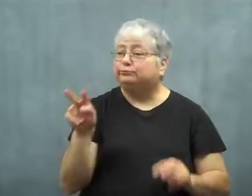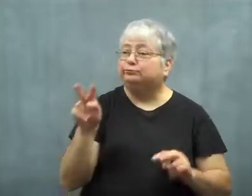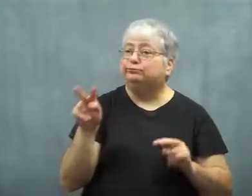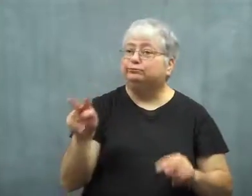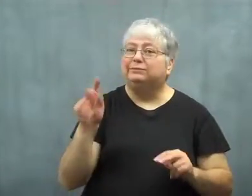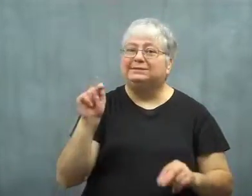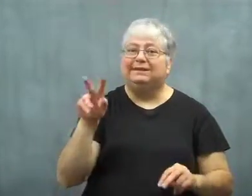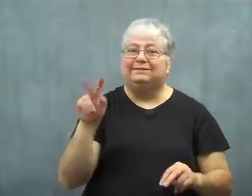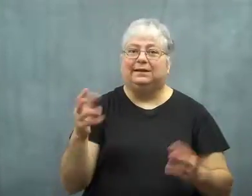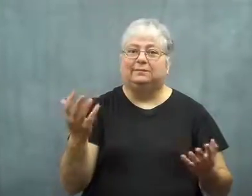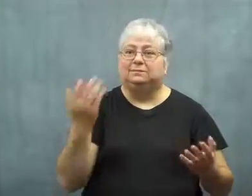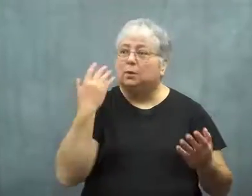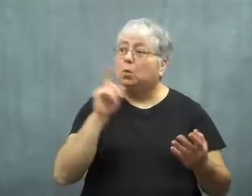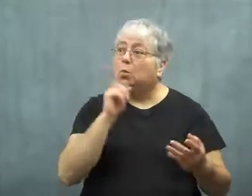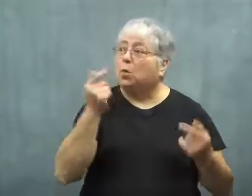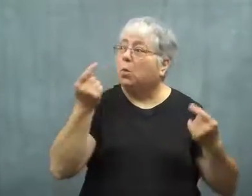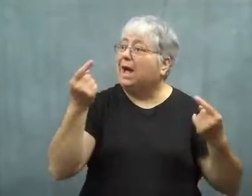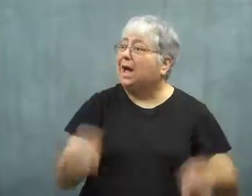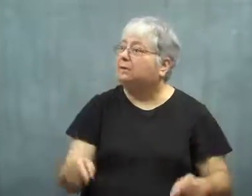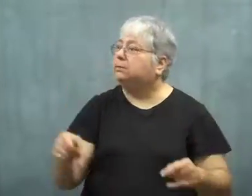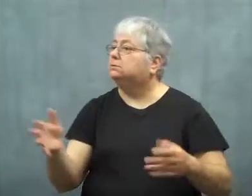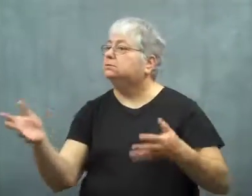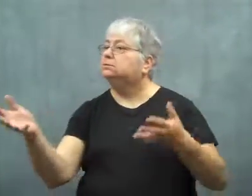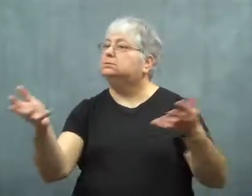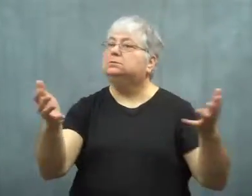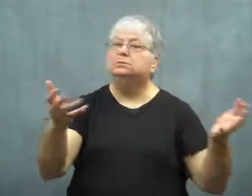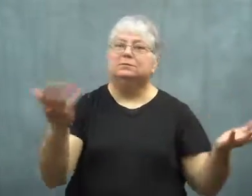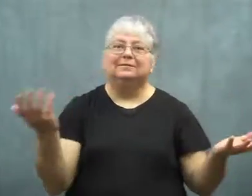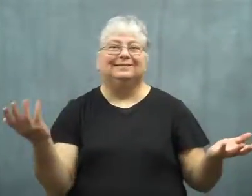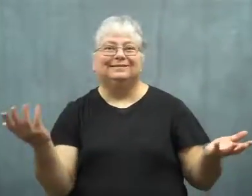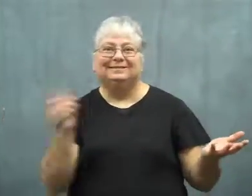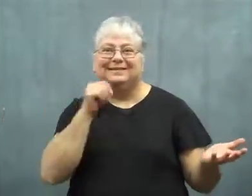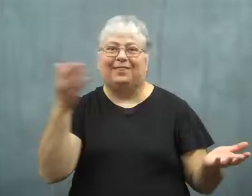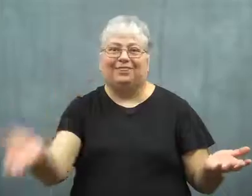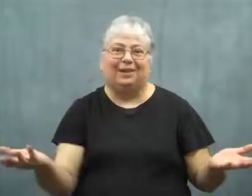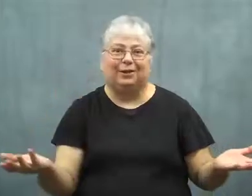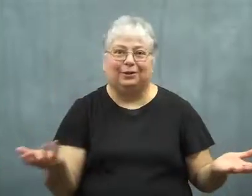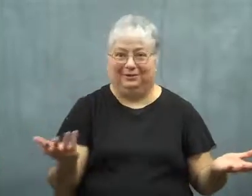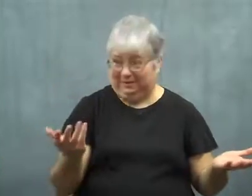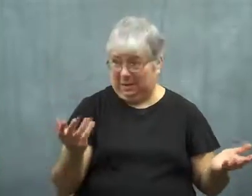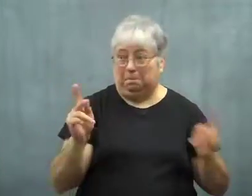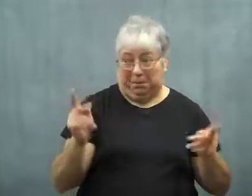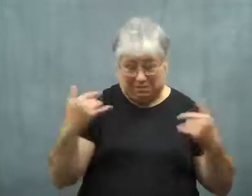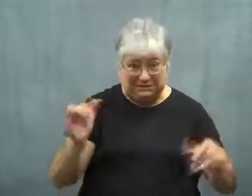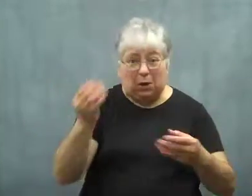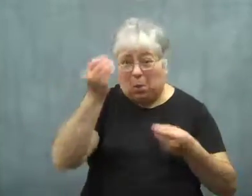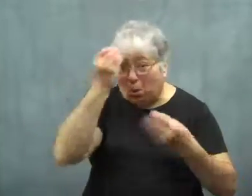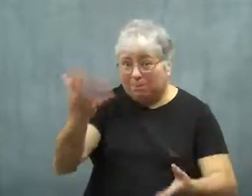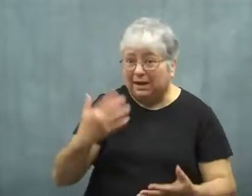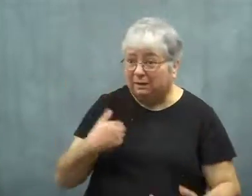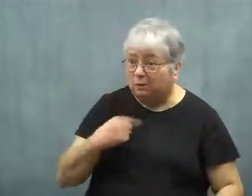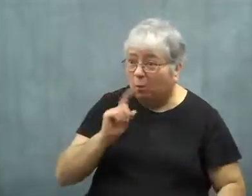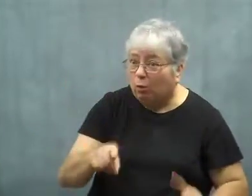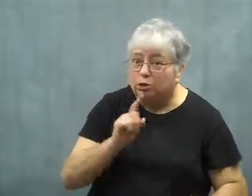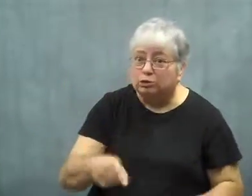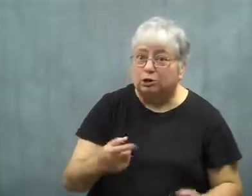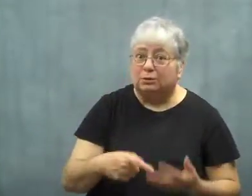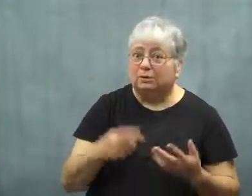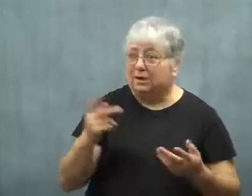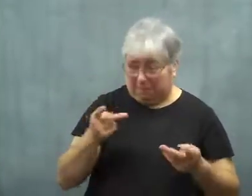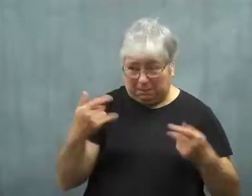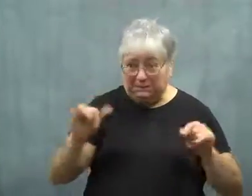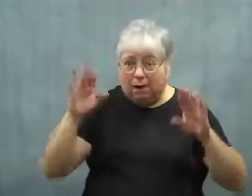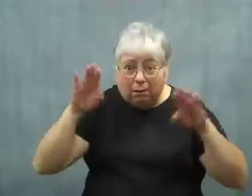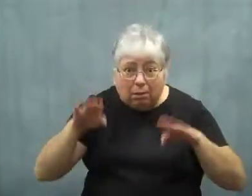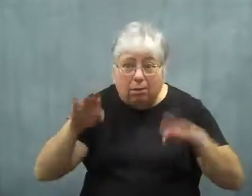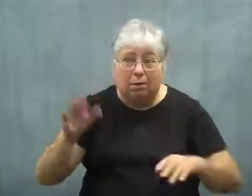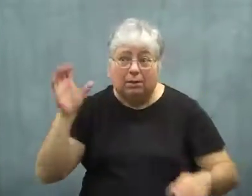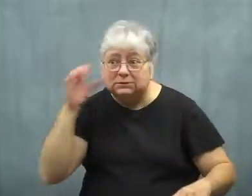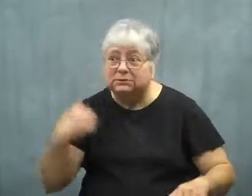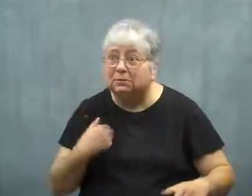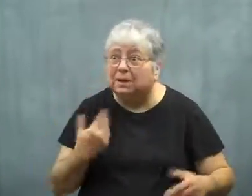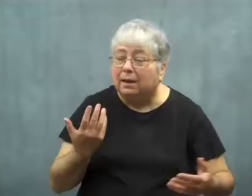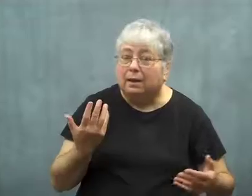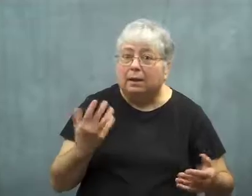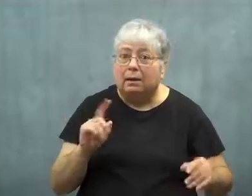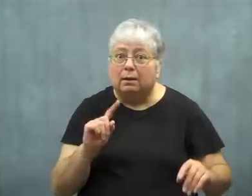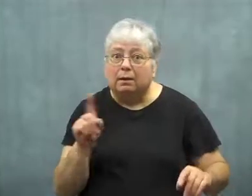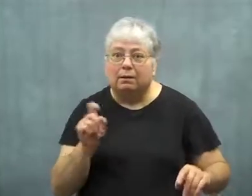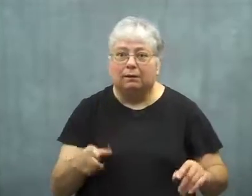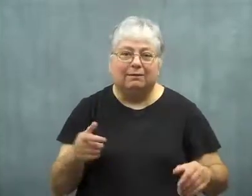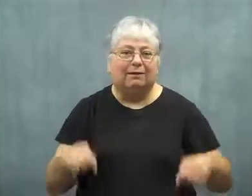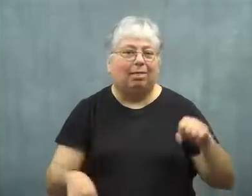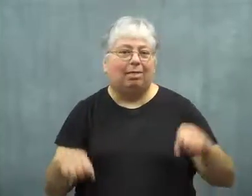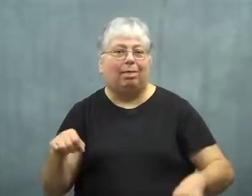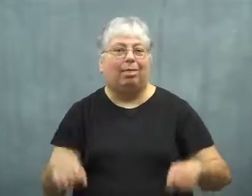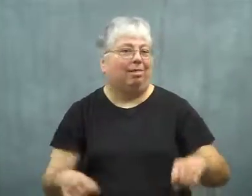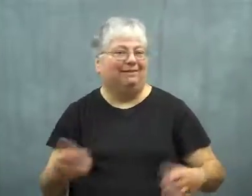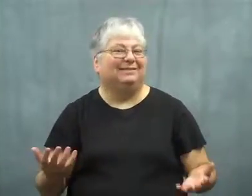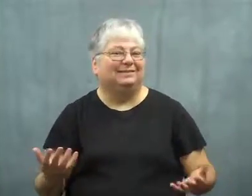He saw things on TV, but he wasn't actually there, so he didn't really know what was happening.